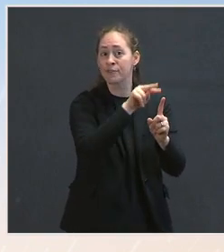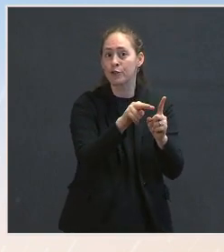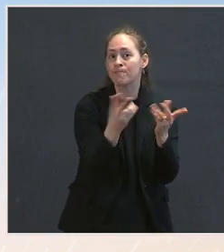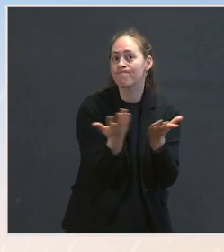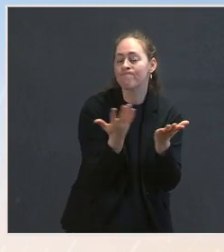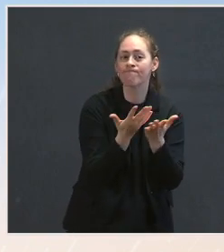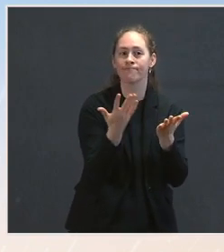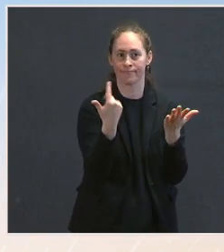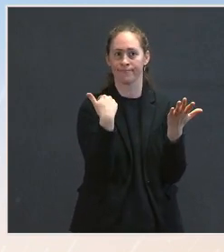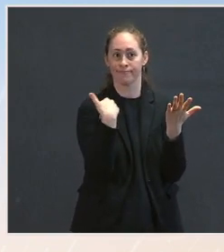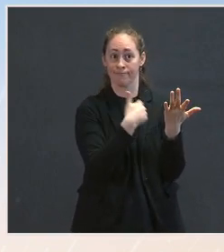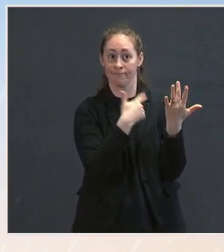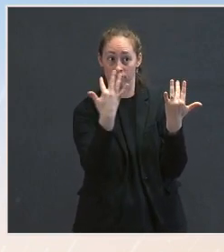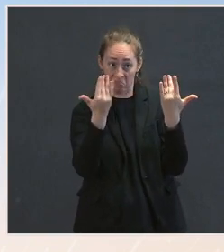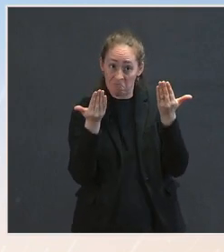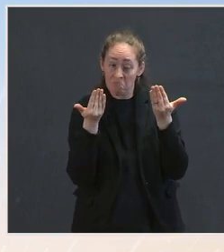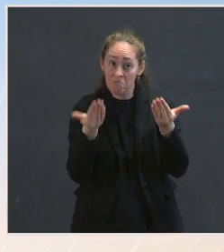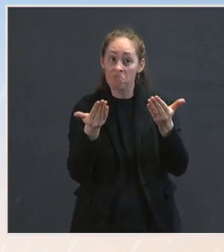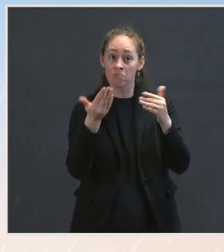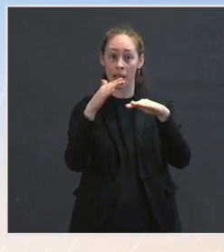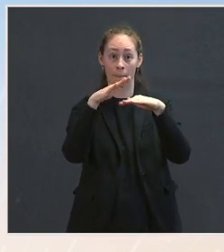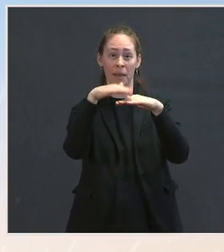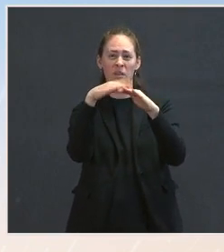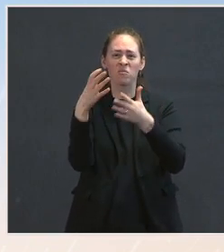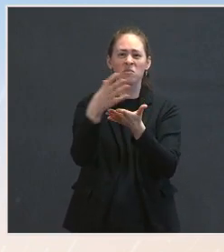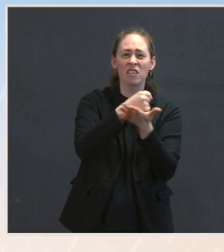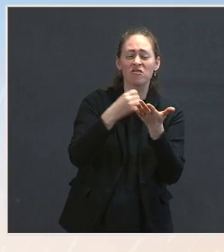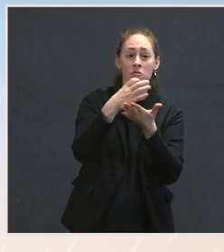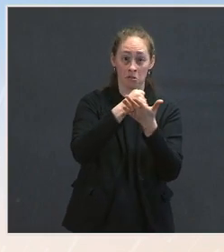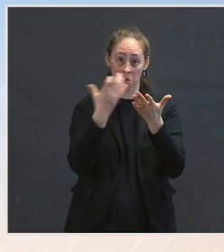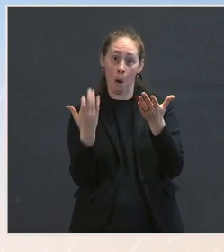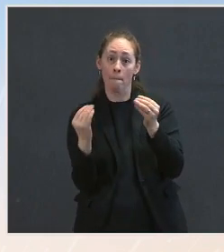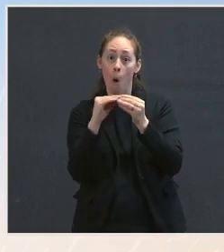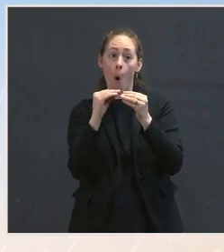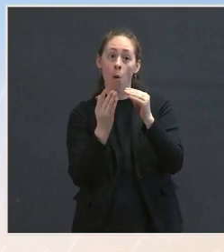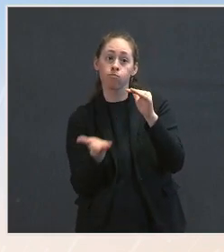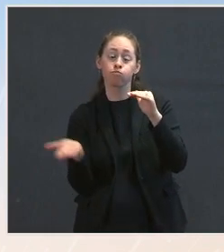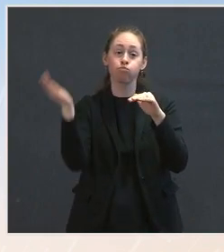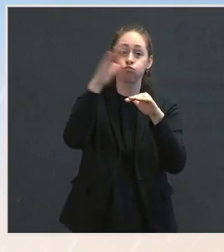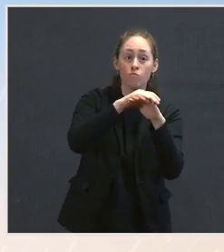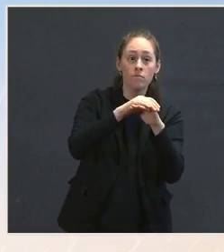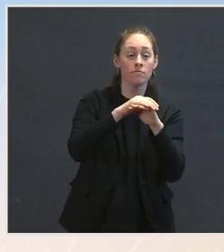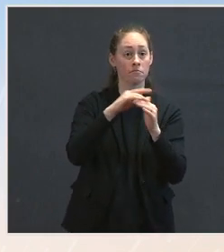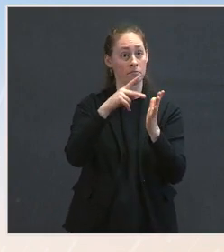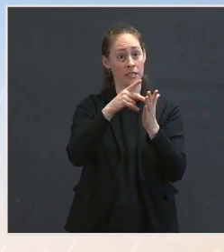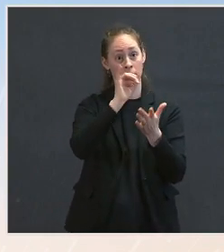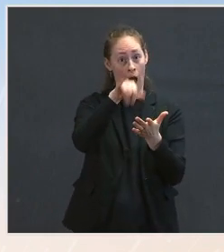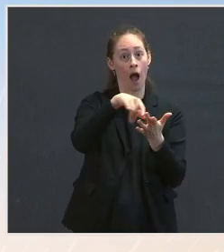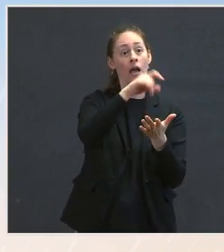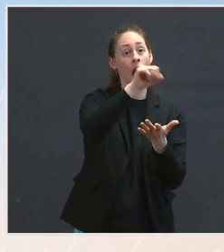the minimum wage should be included -- can be included, I should say, in the American Rescue Plan. That's where the state -- the step is --